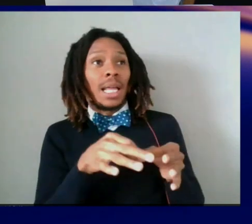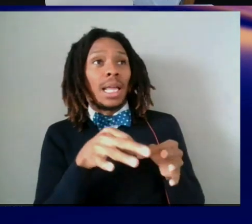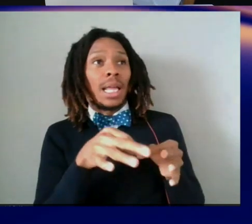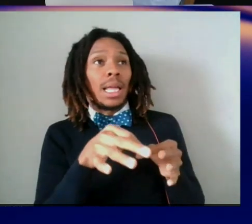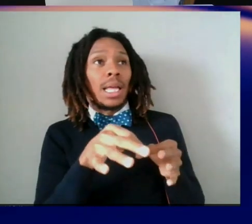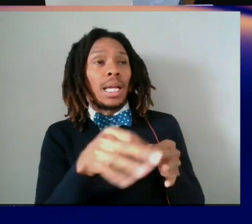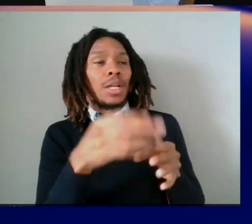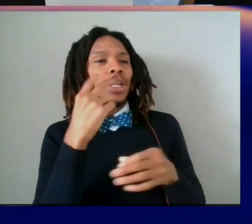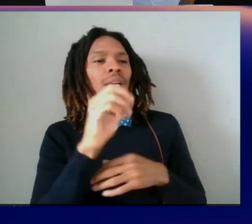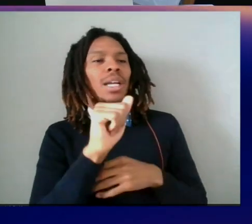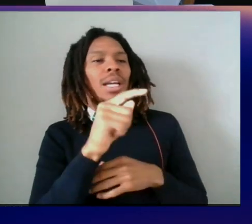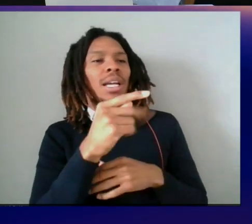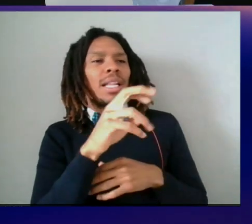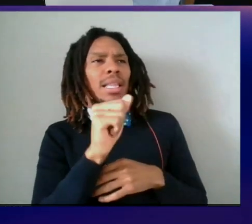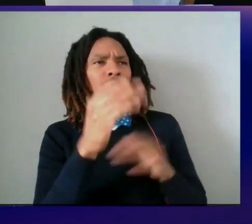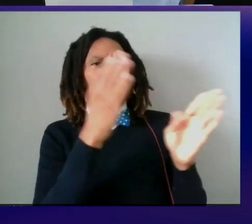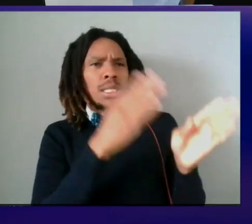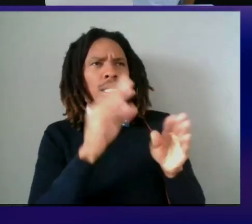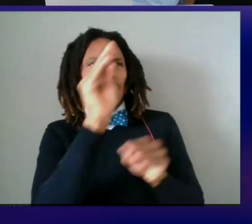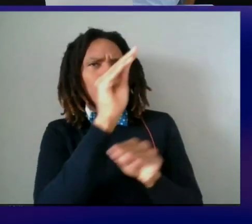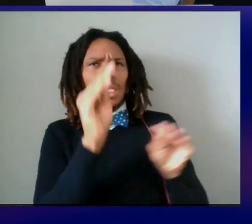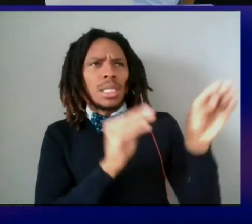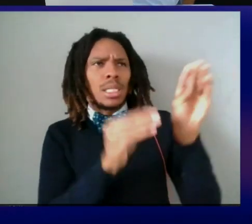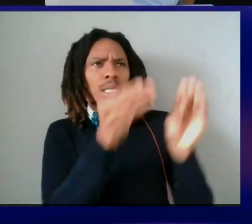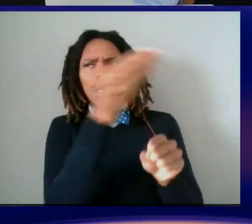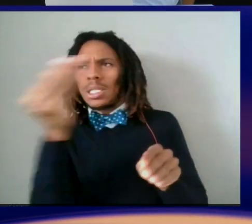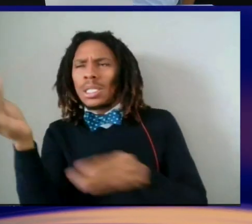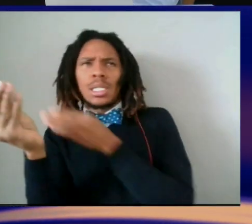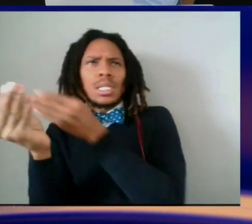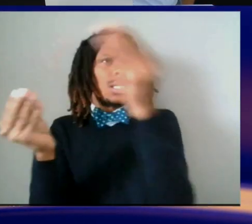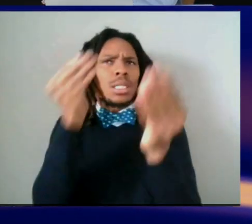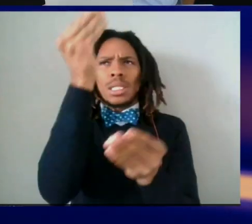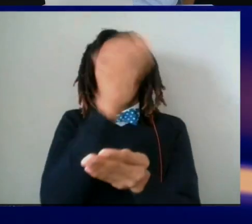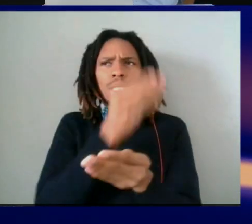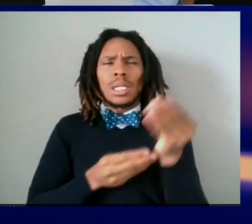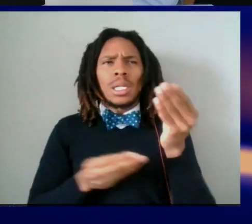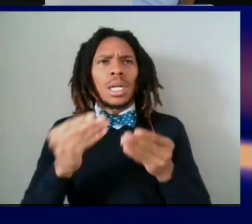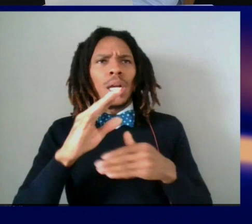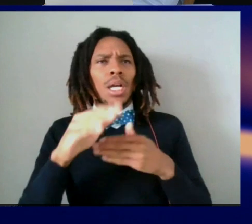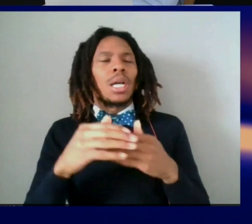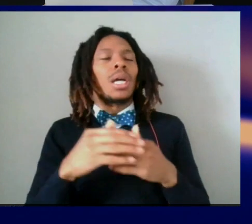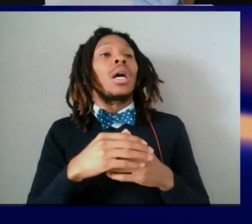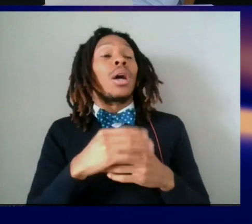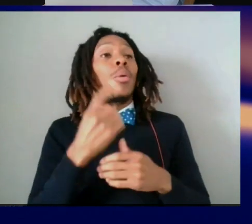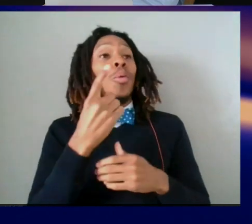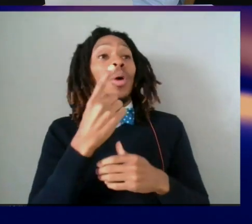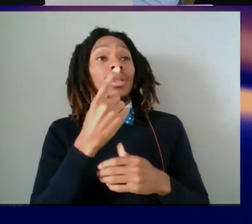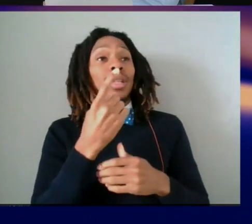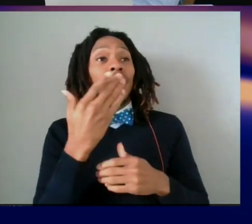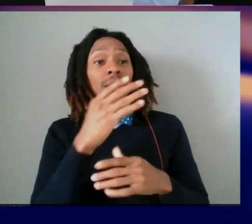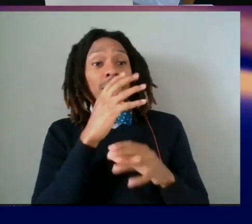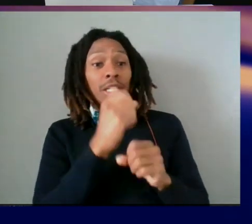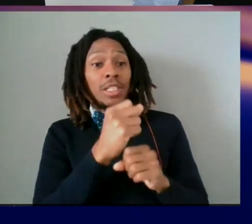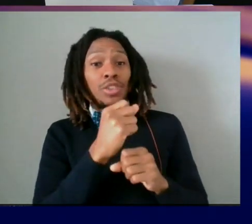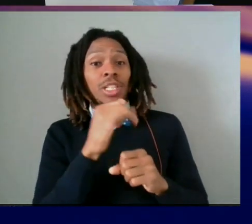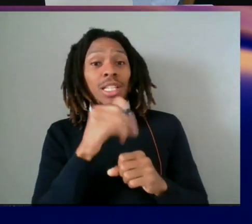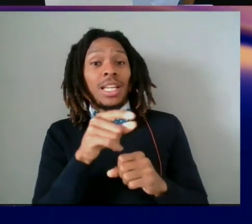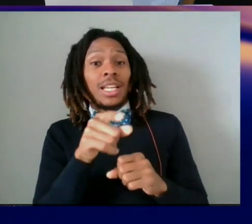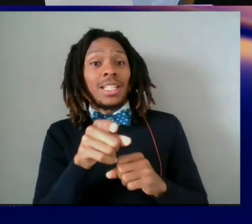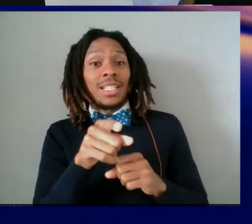sort of orchestrating the query, passing down the query to the underlying sources. And what's really interesting about the query that we just showed is it joined multiple sources